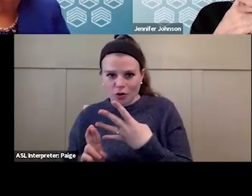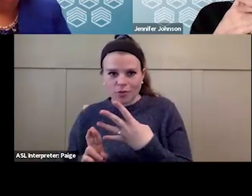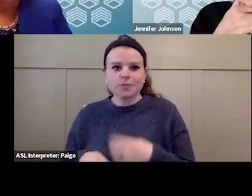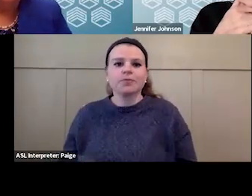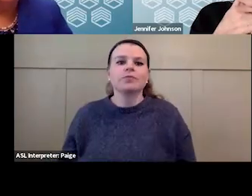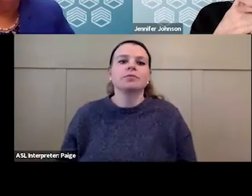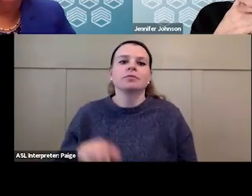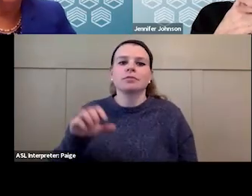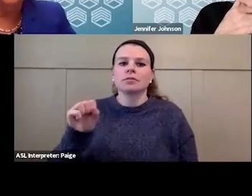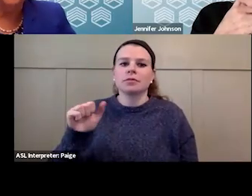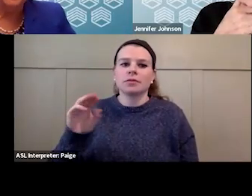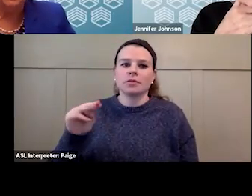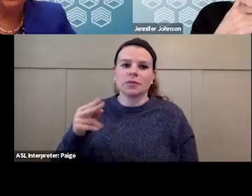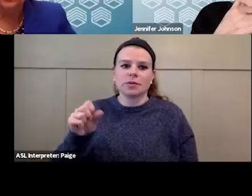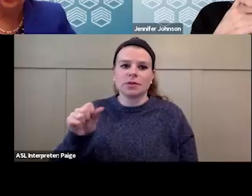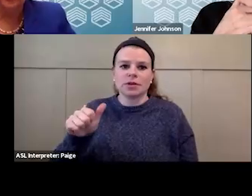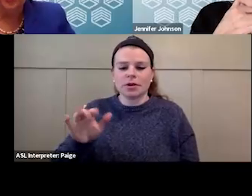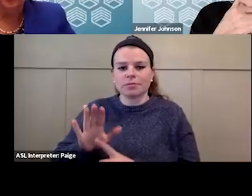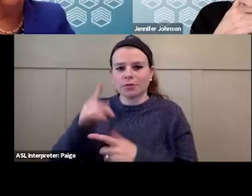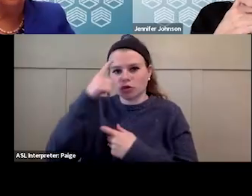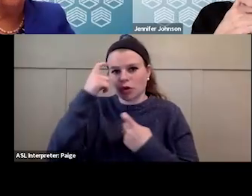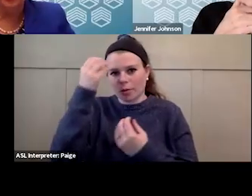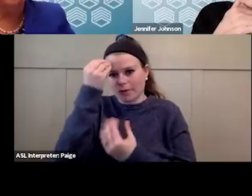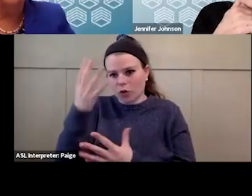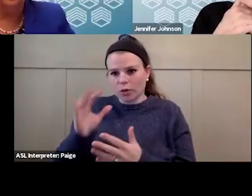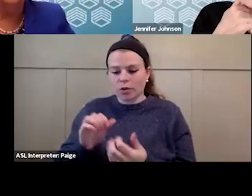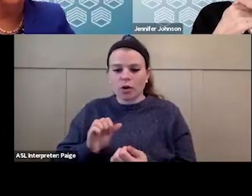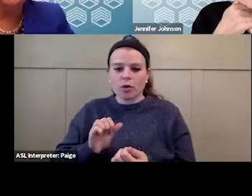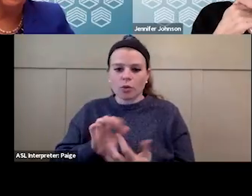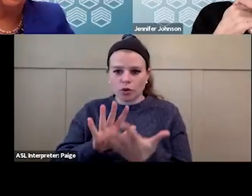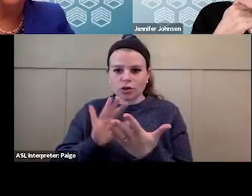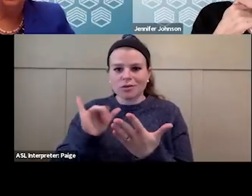These are the basics that we need to understand as we go through our, our program today.